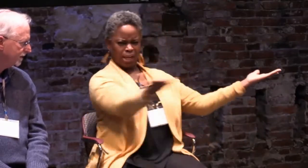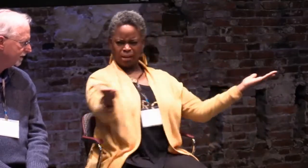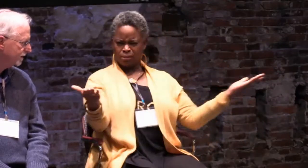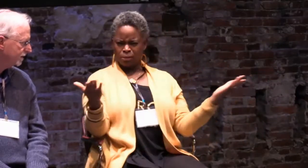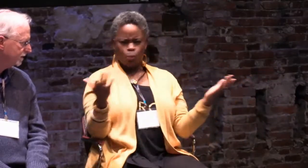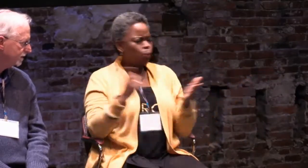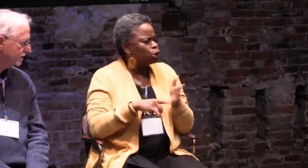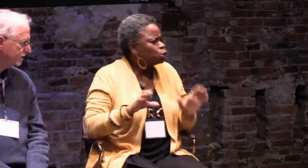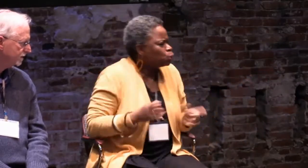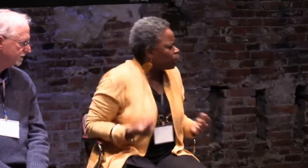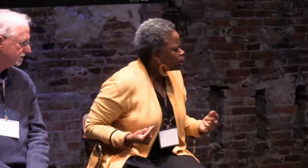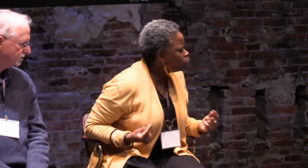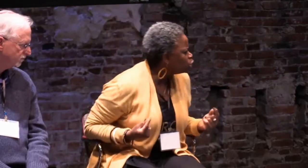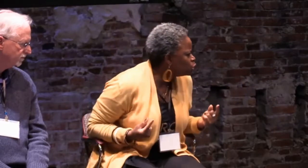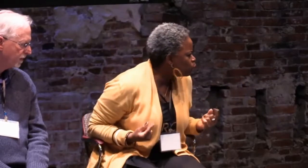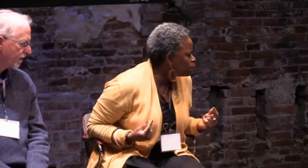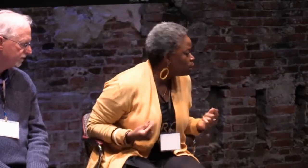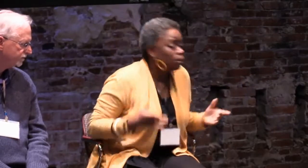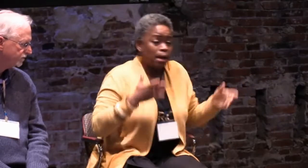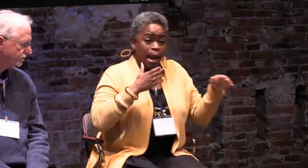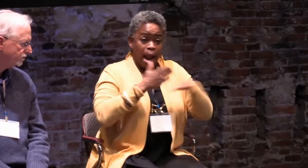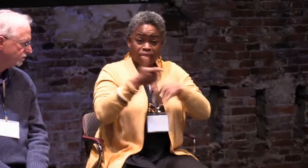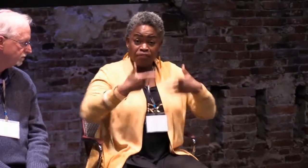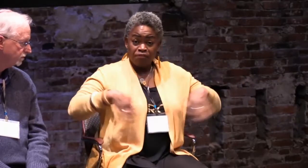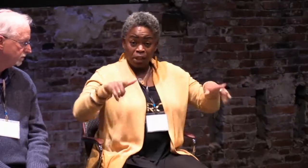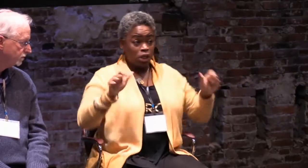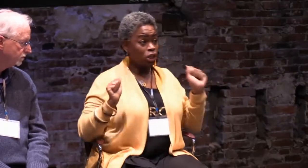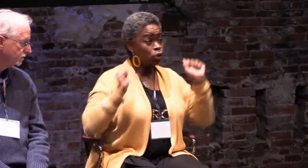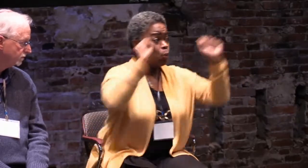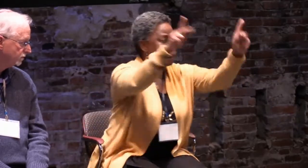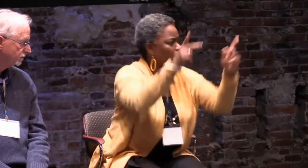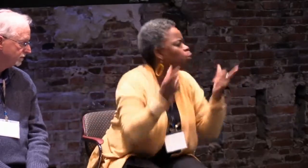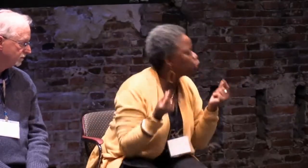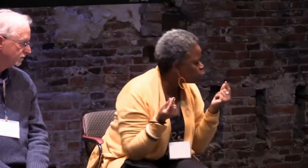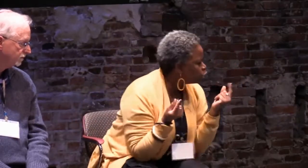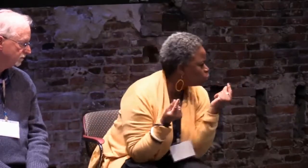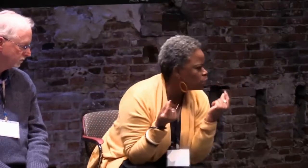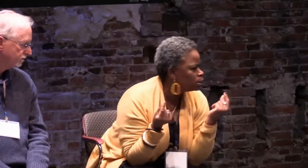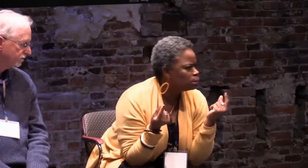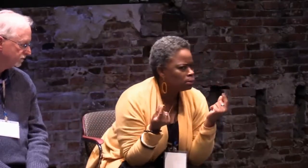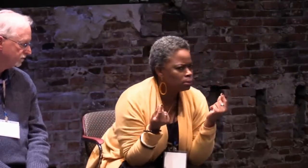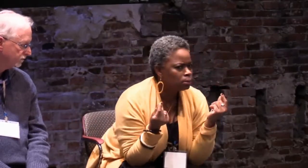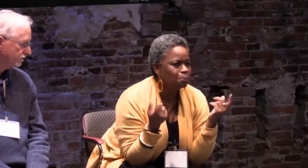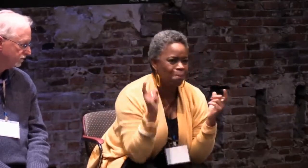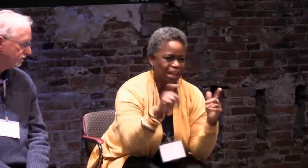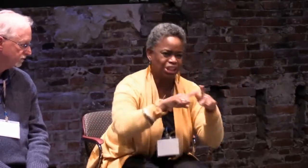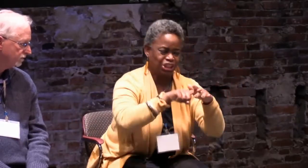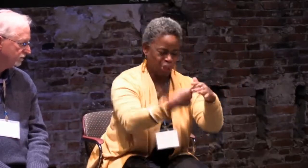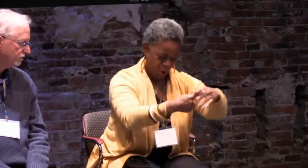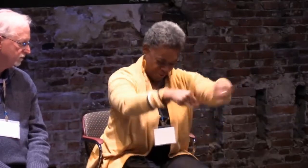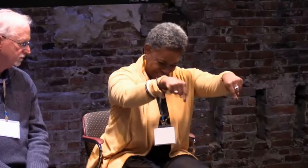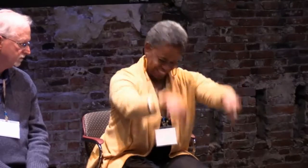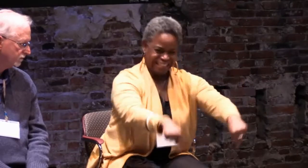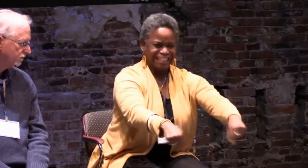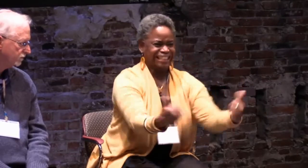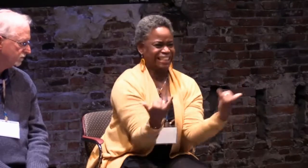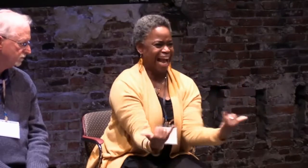Why are you sitting there looking at me, looking at you, looking at me? After we're done, we're gonna go back and do something.